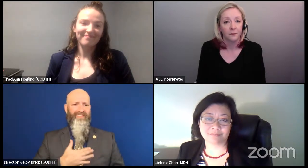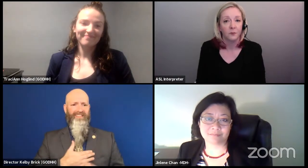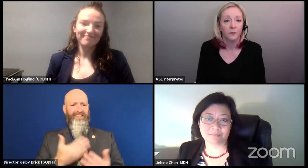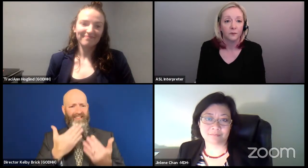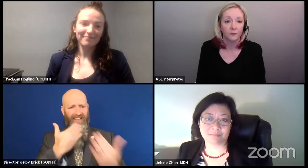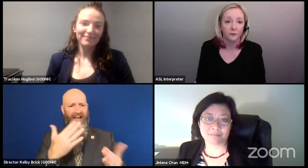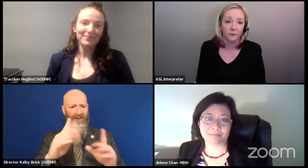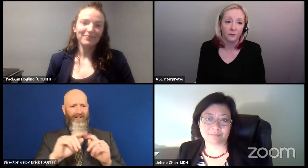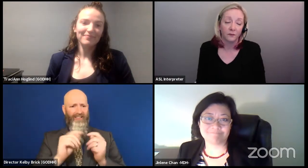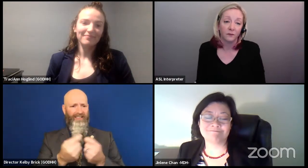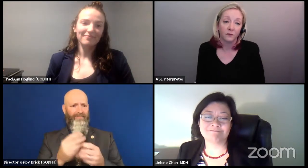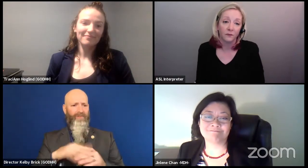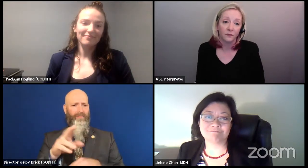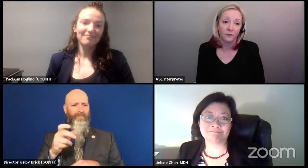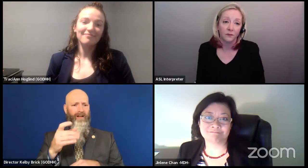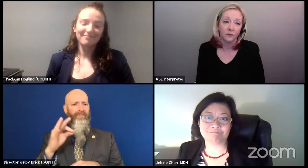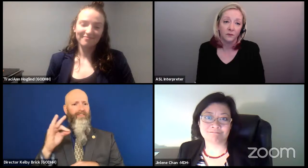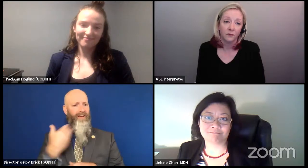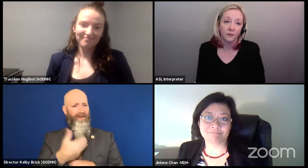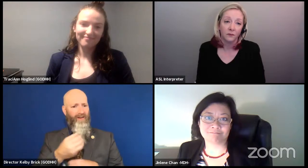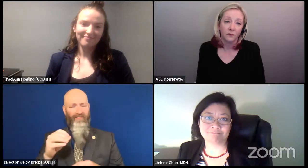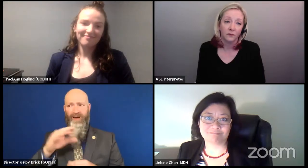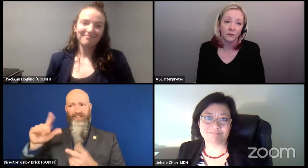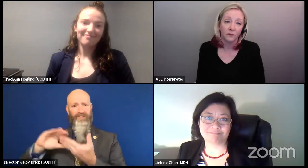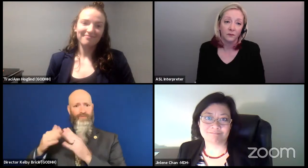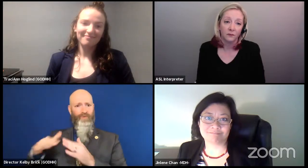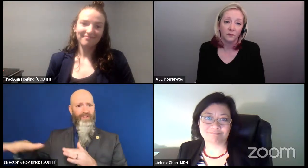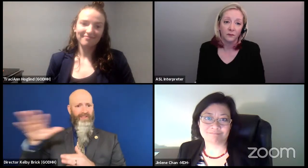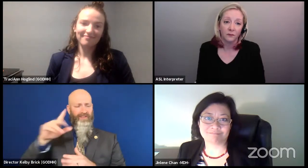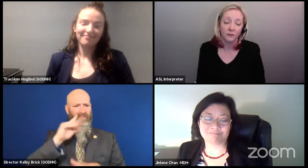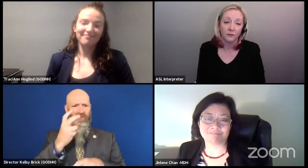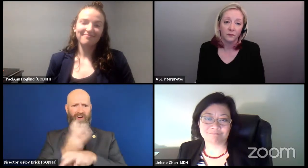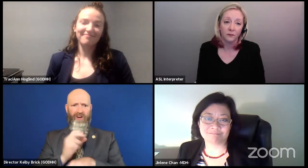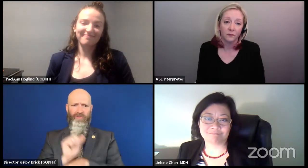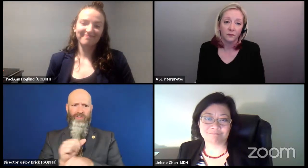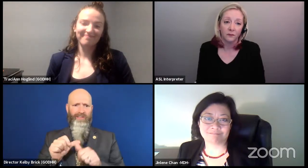with your team. And I need to thank you and thank your team on behalf of our office and